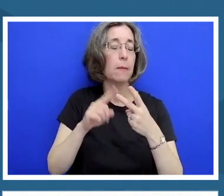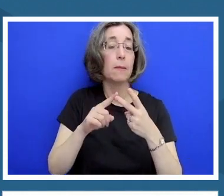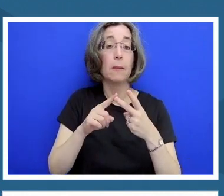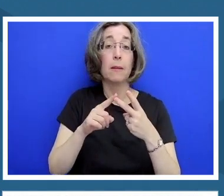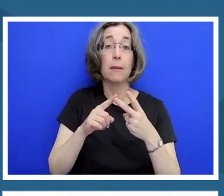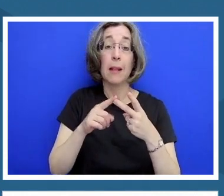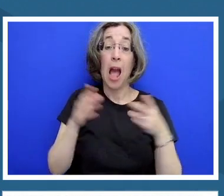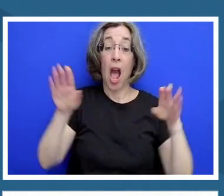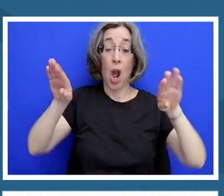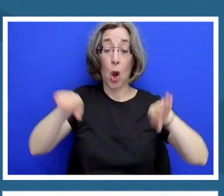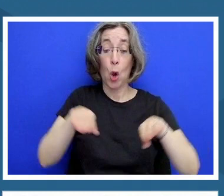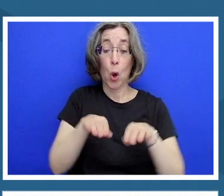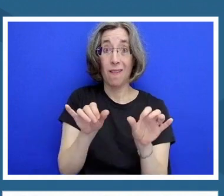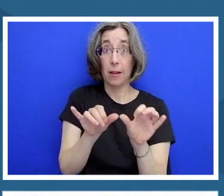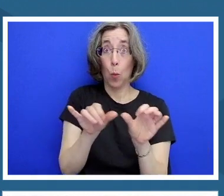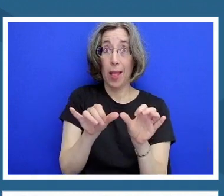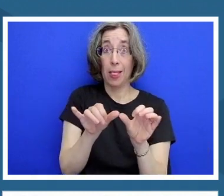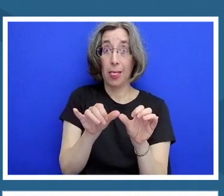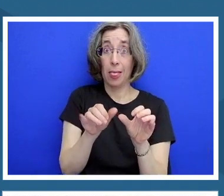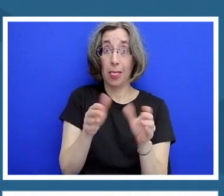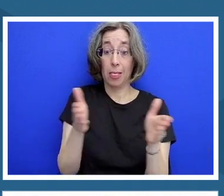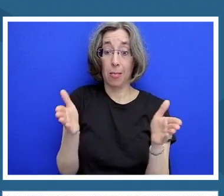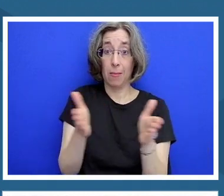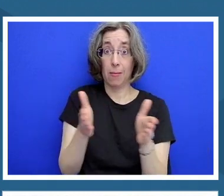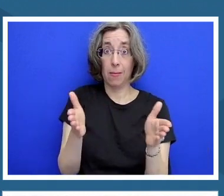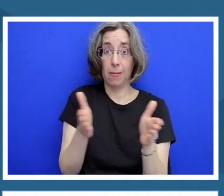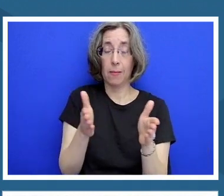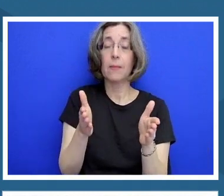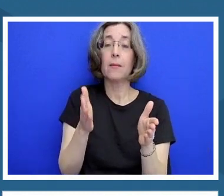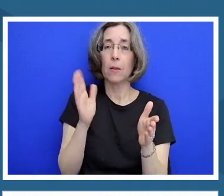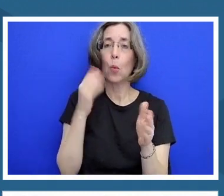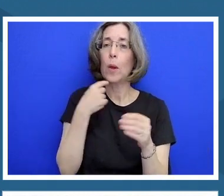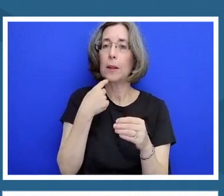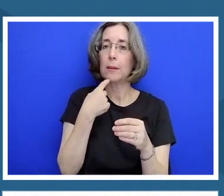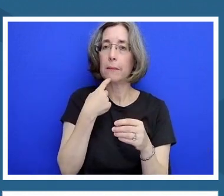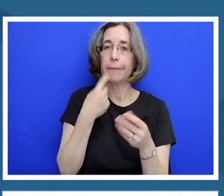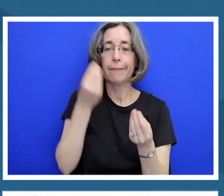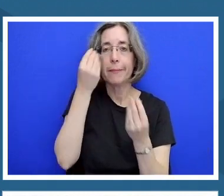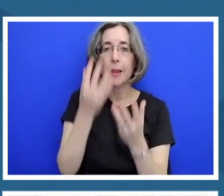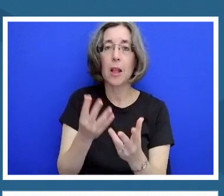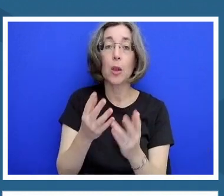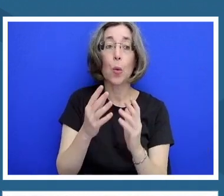tells you also about the distance of the planet from its star